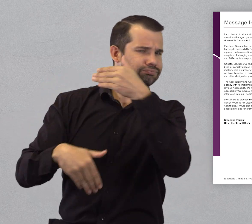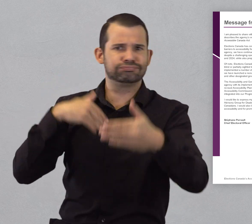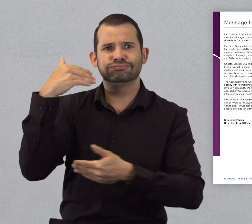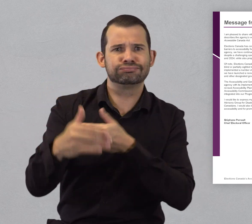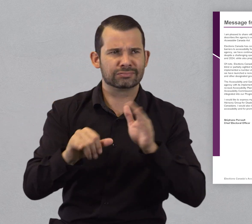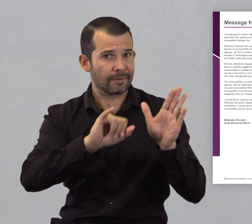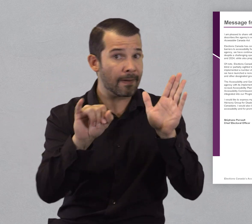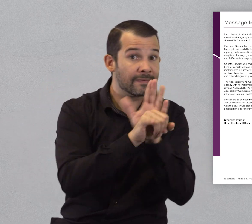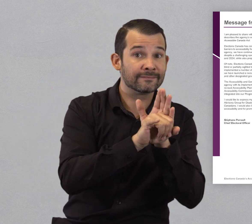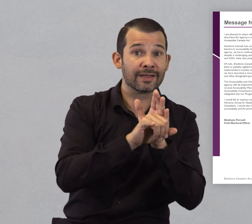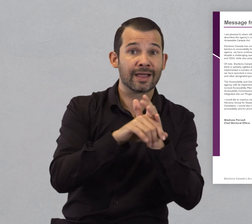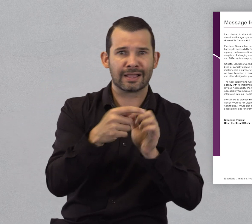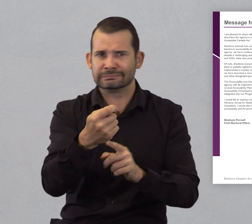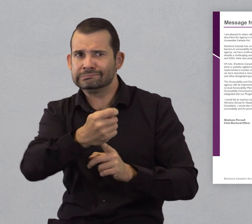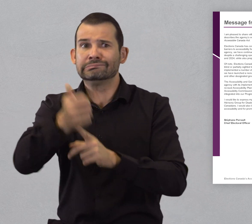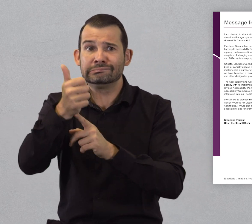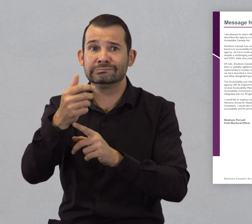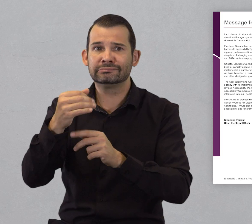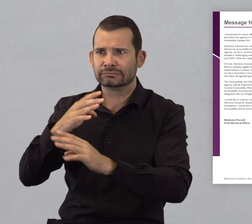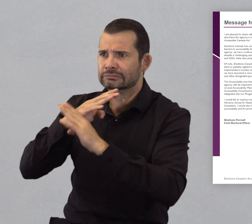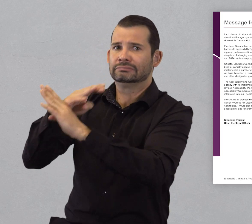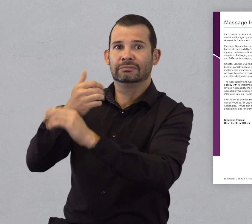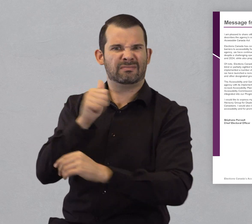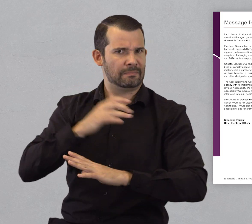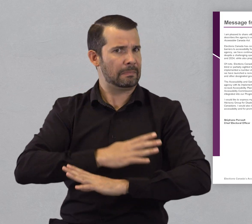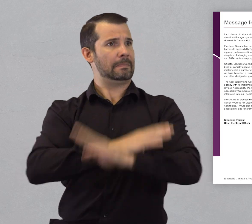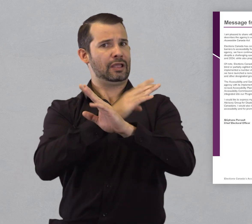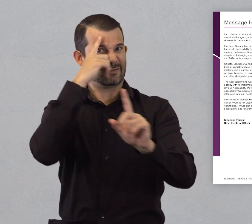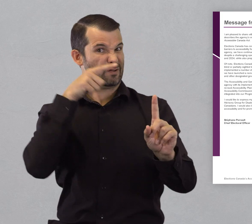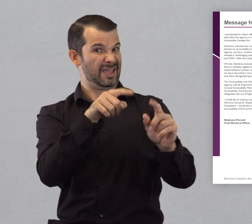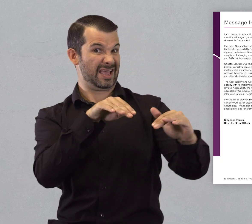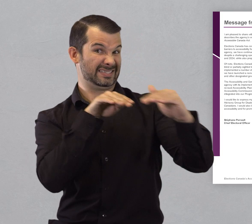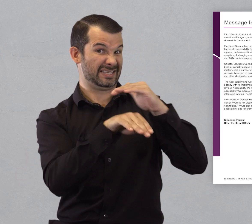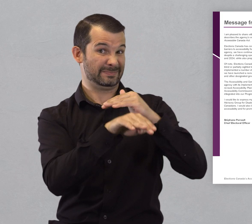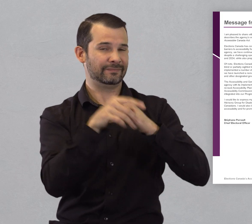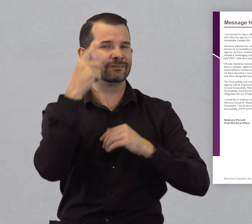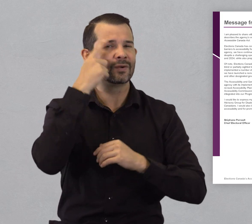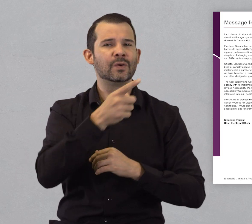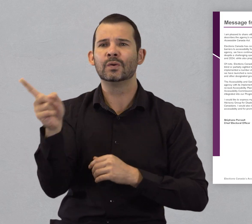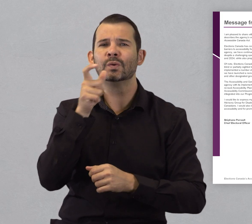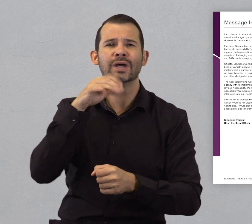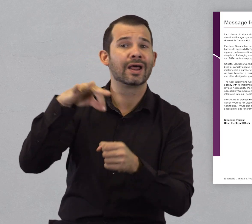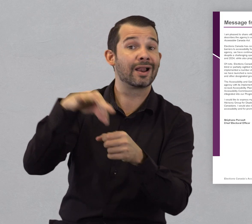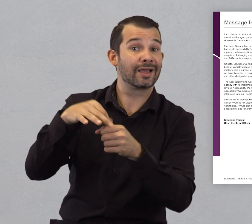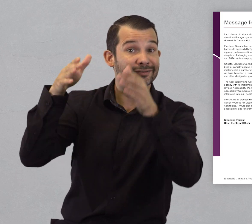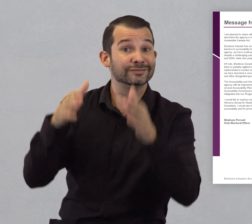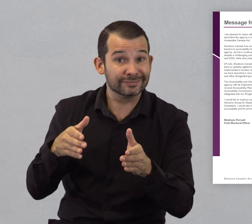significant progress in identifying, removing and preventing barriers to accessibility for electors